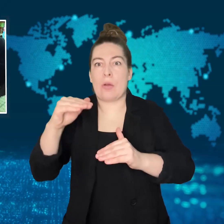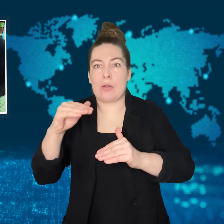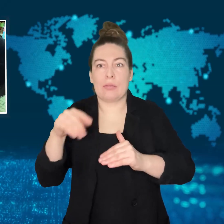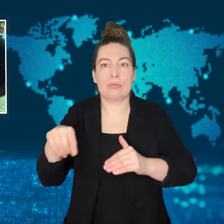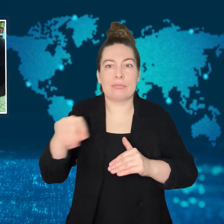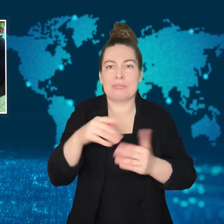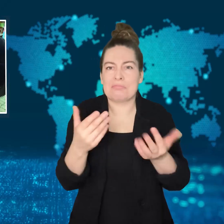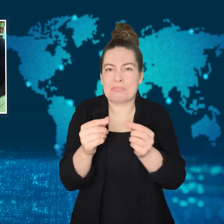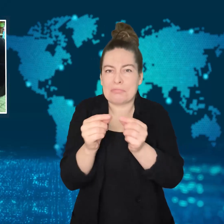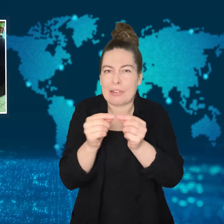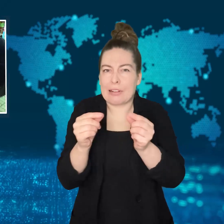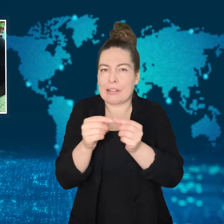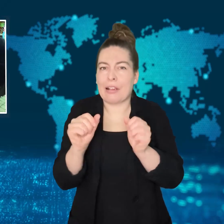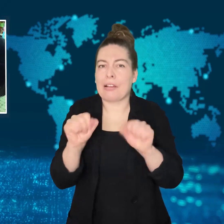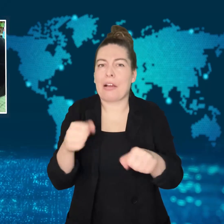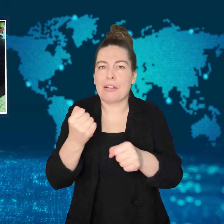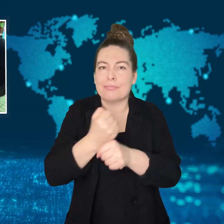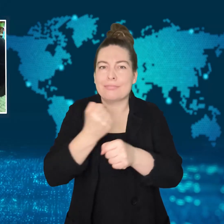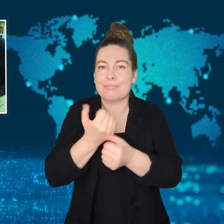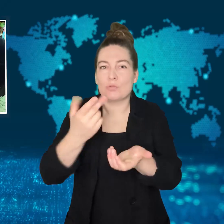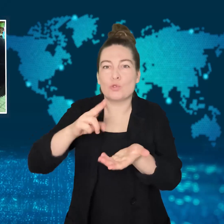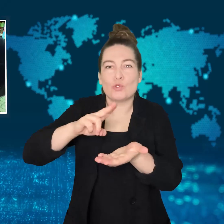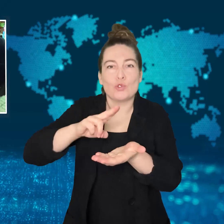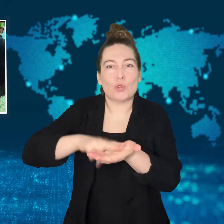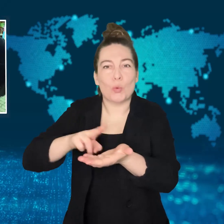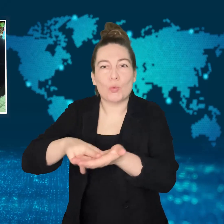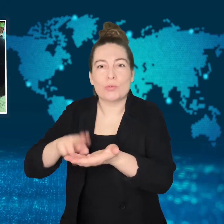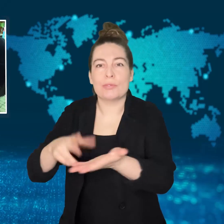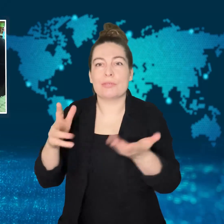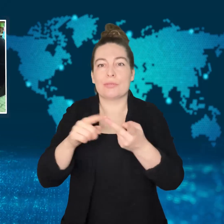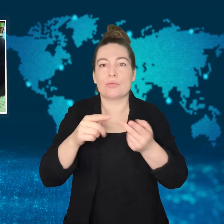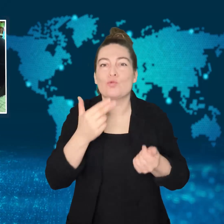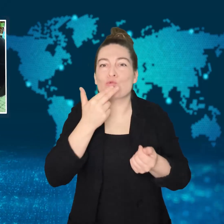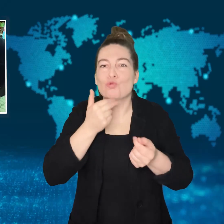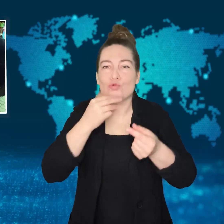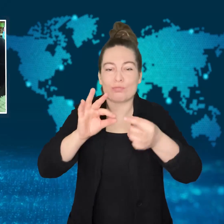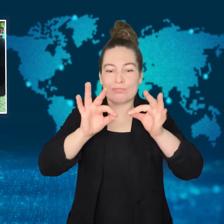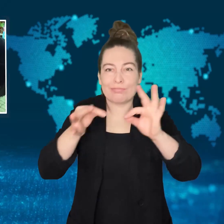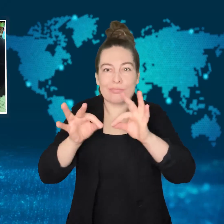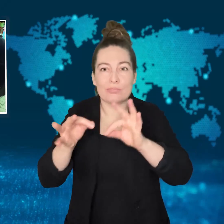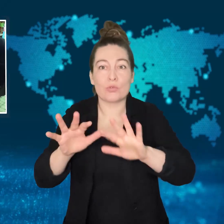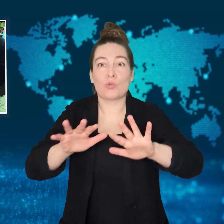and alcohol consumed at weddings.